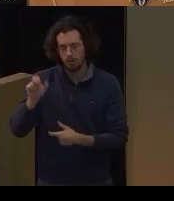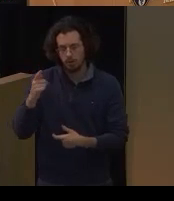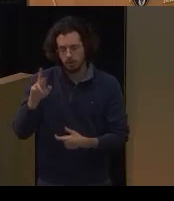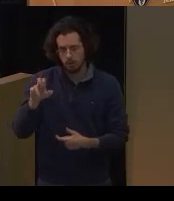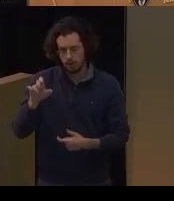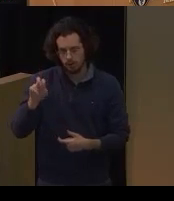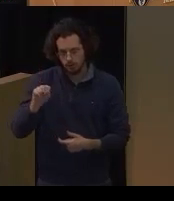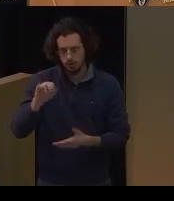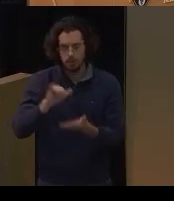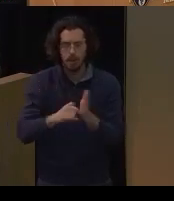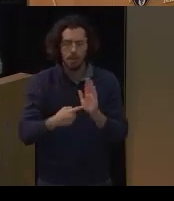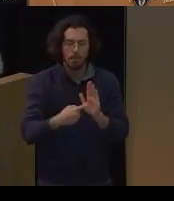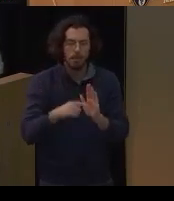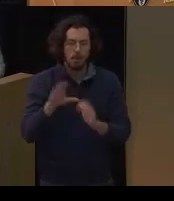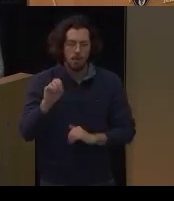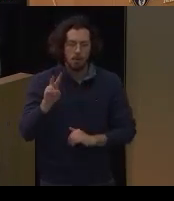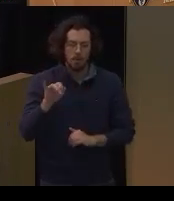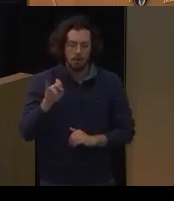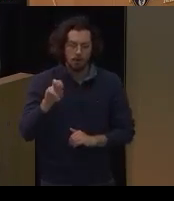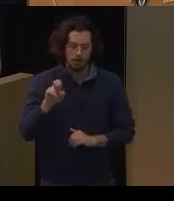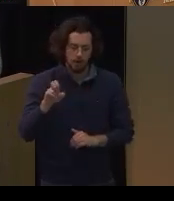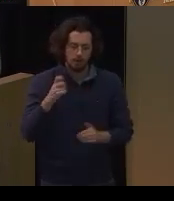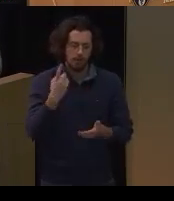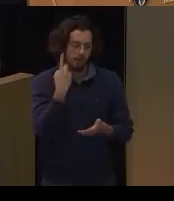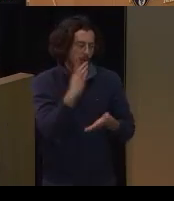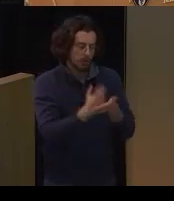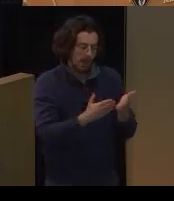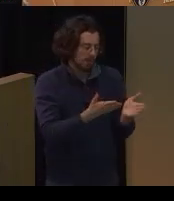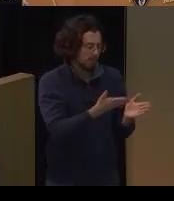the covariance between some components and an outcome so essentially what we're doing